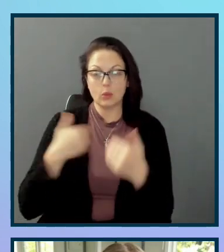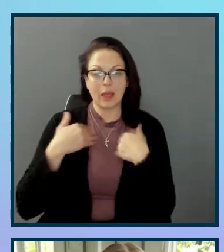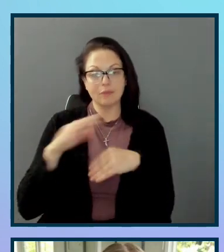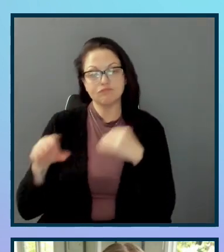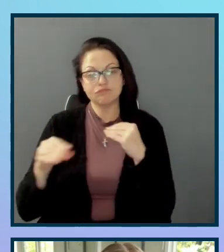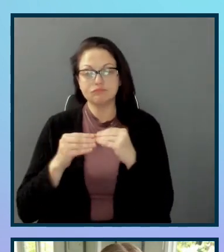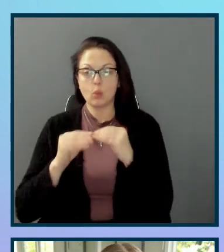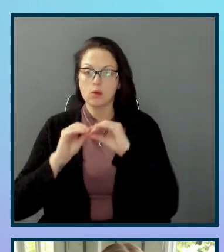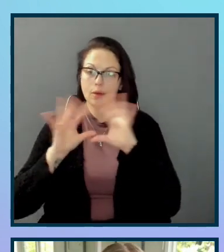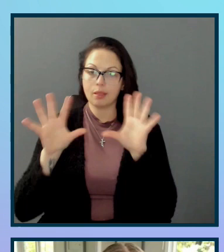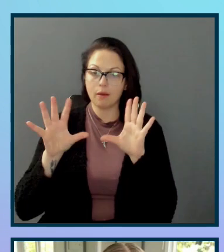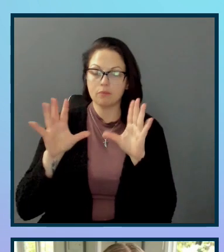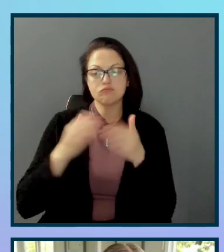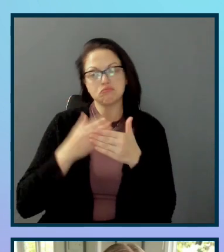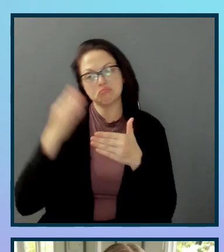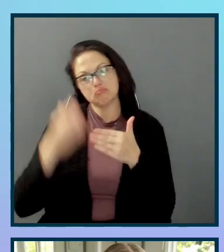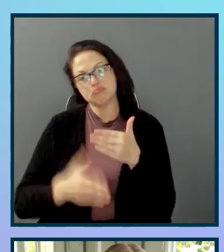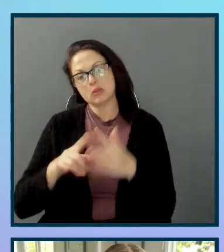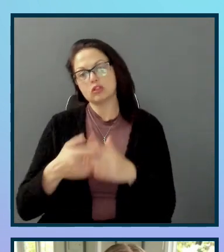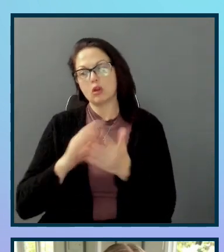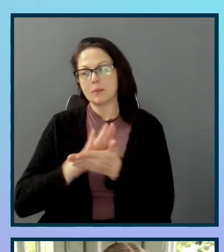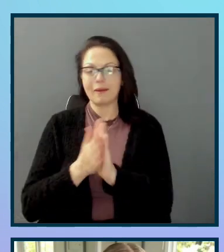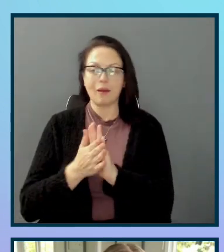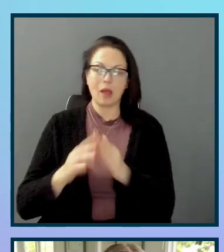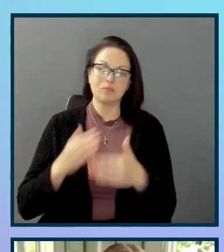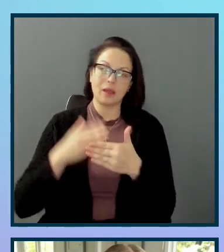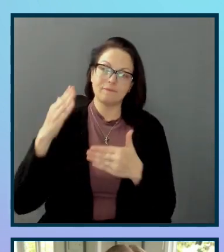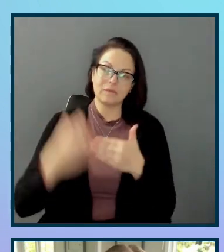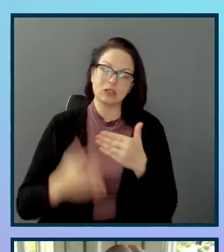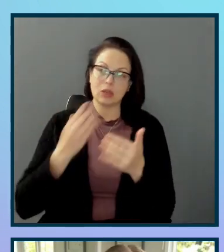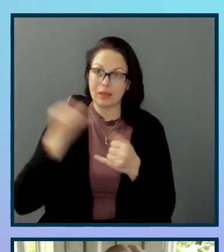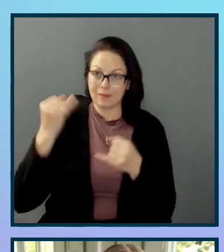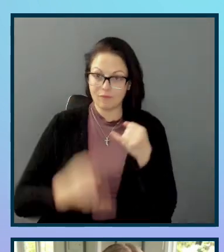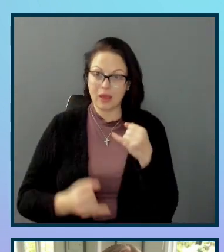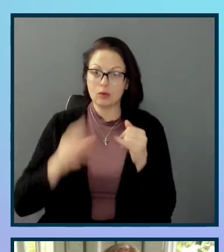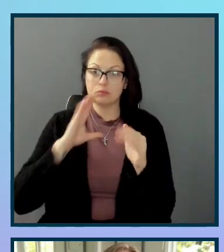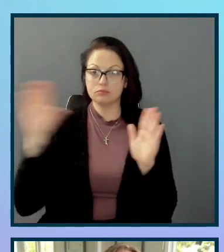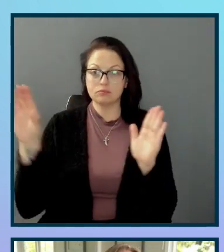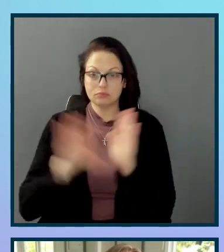it is starting to become a finished image. And then our final image is that of a T-shirt